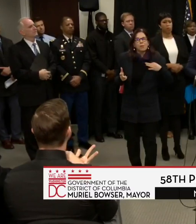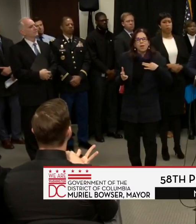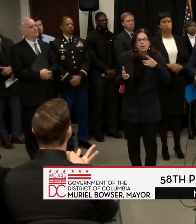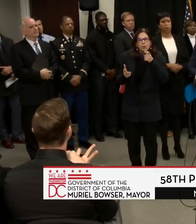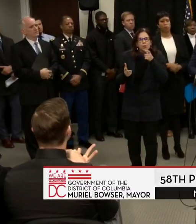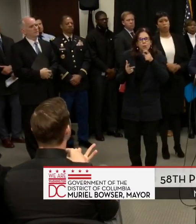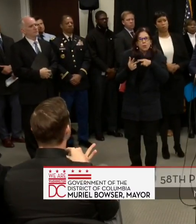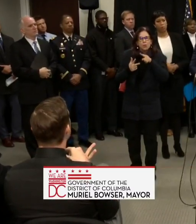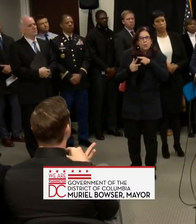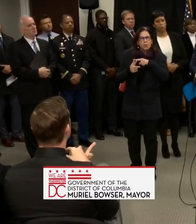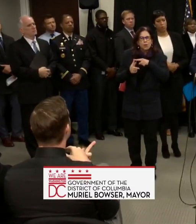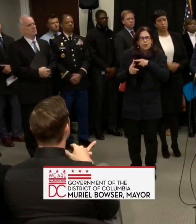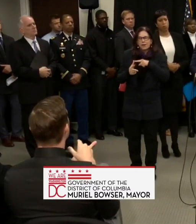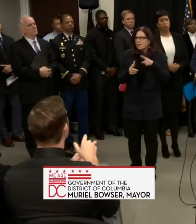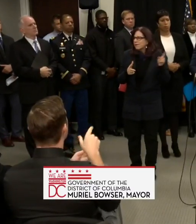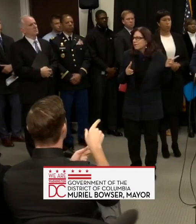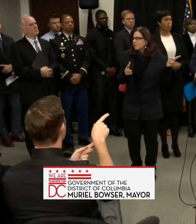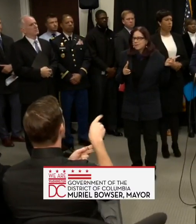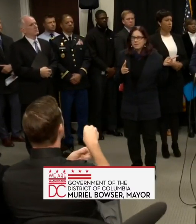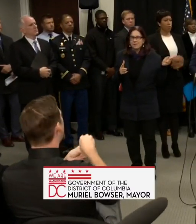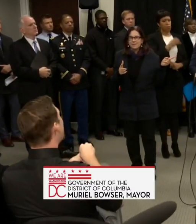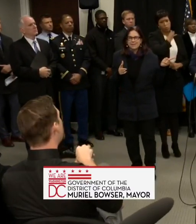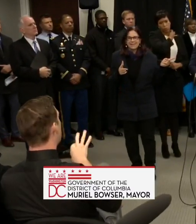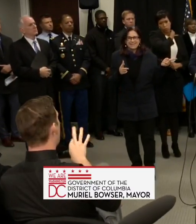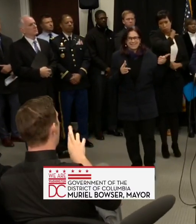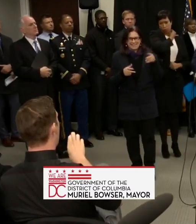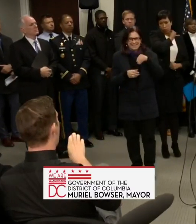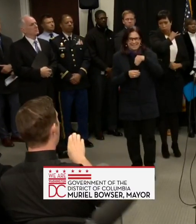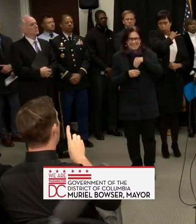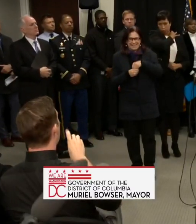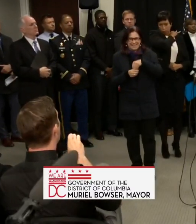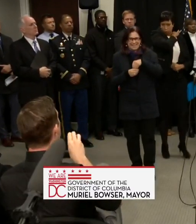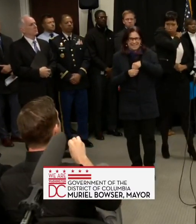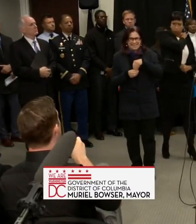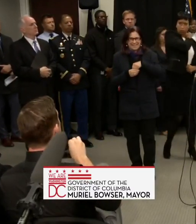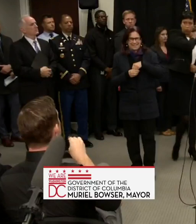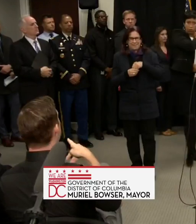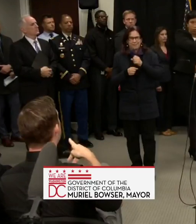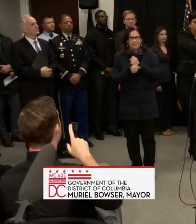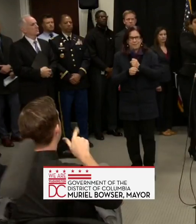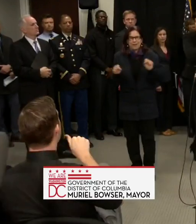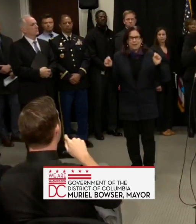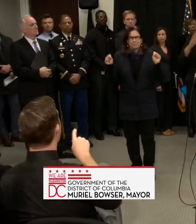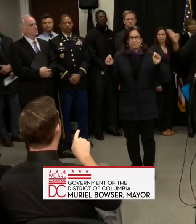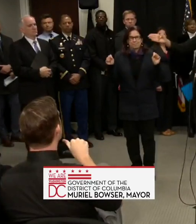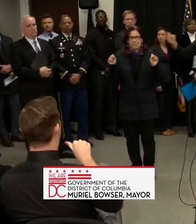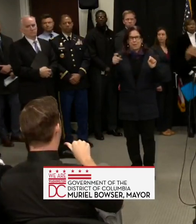US. >> ALL THREE OF THEM?